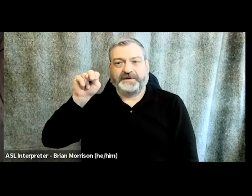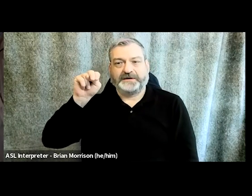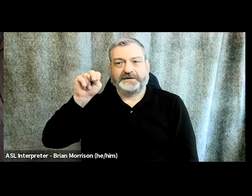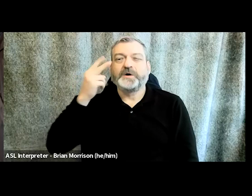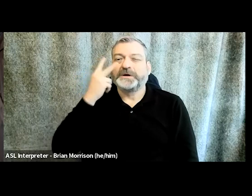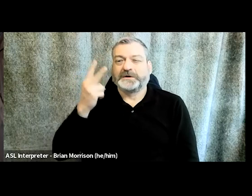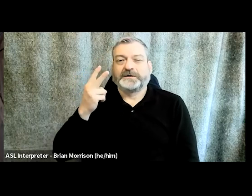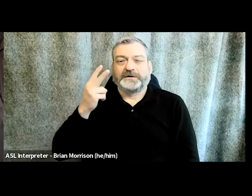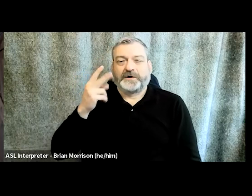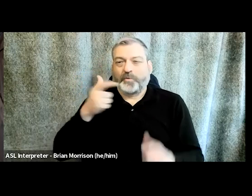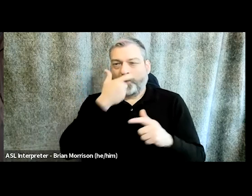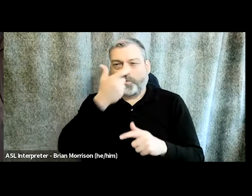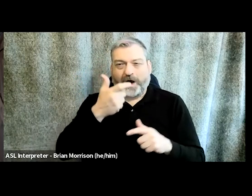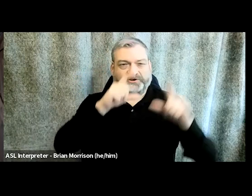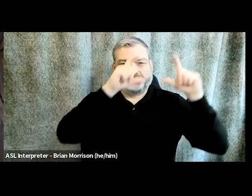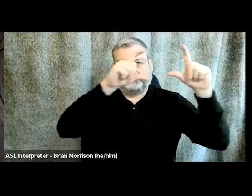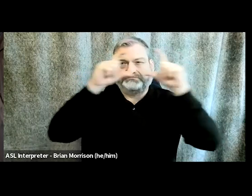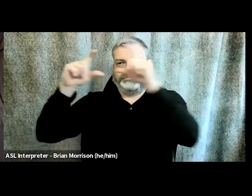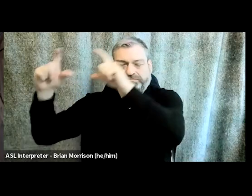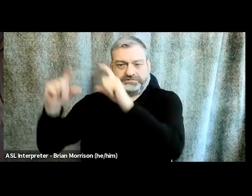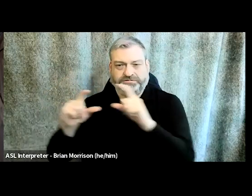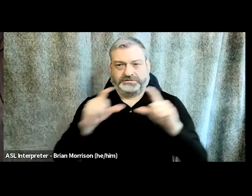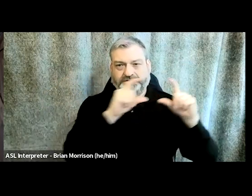I am really thrilled and very excited